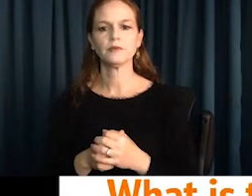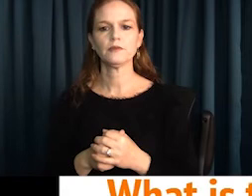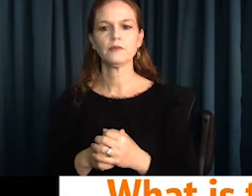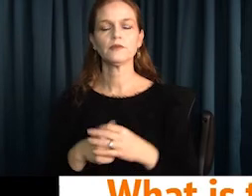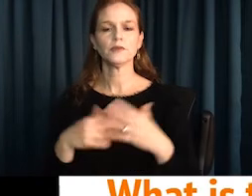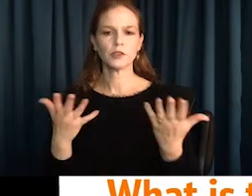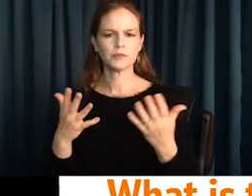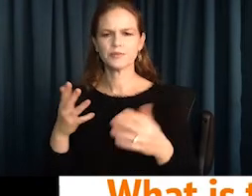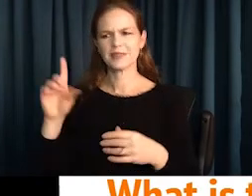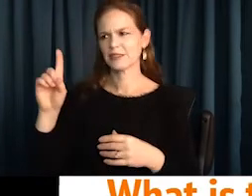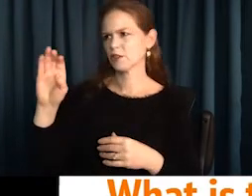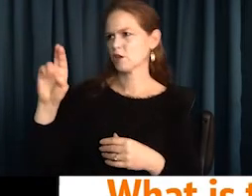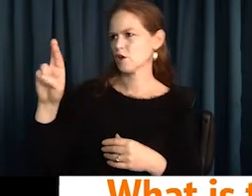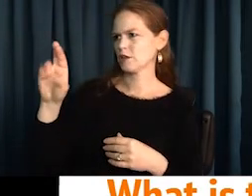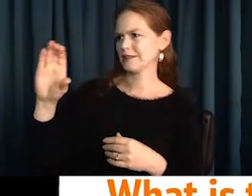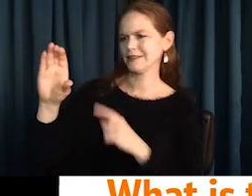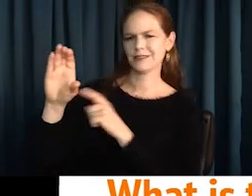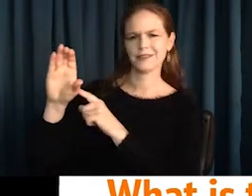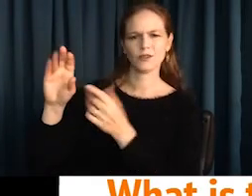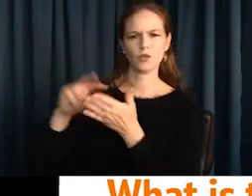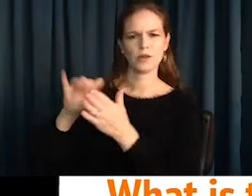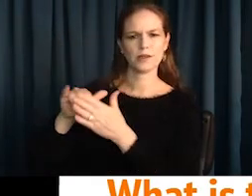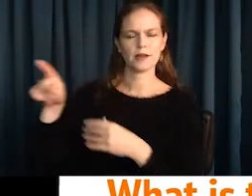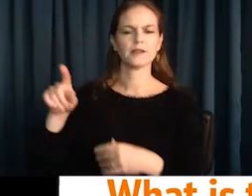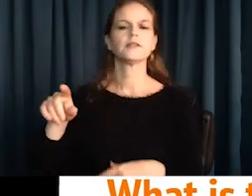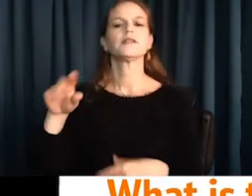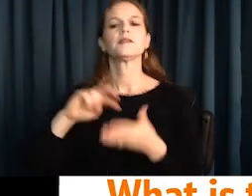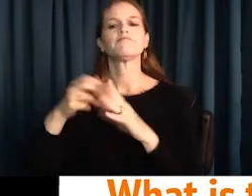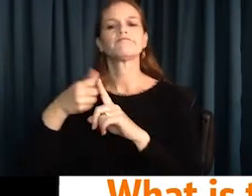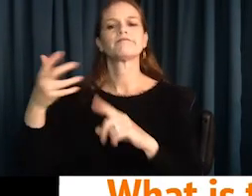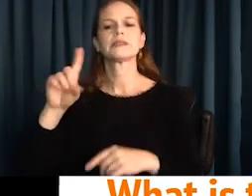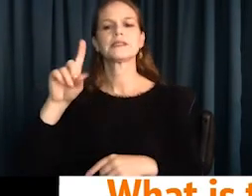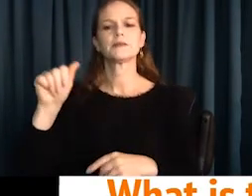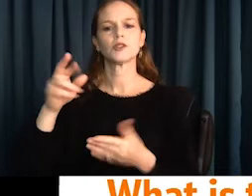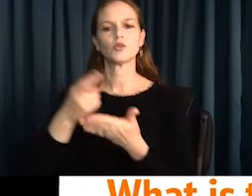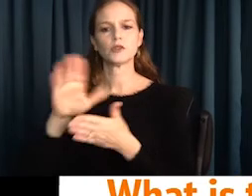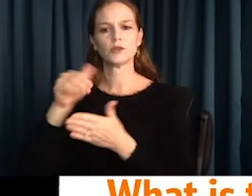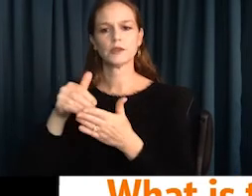So, what is the DRC? The Disability Resource Center is a department within the division of